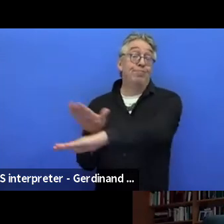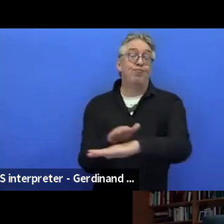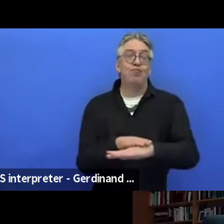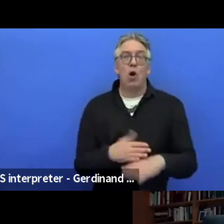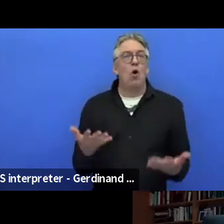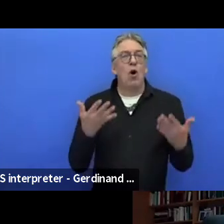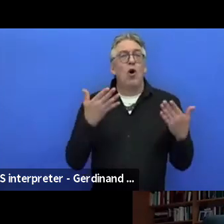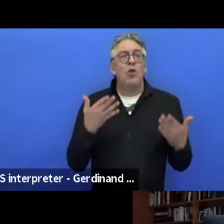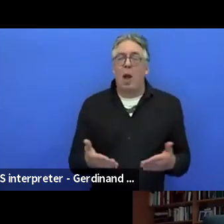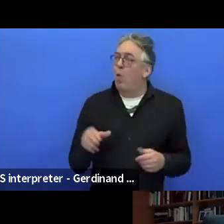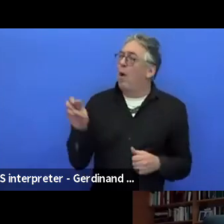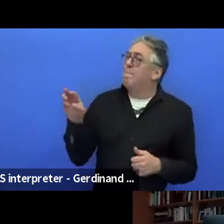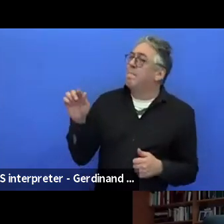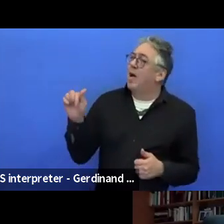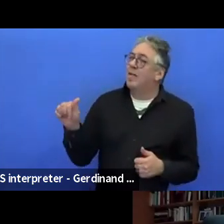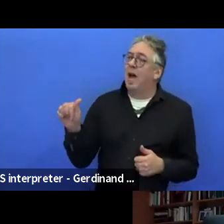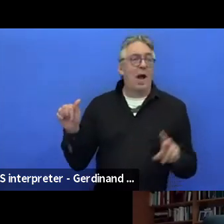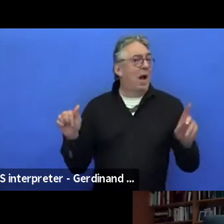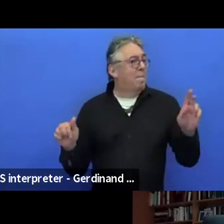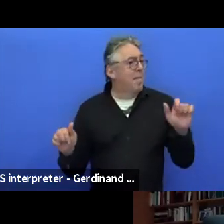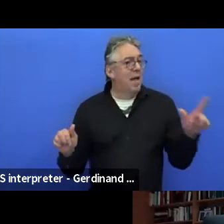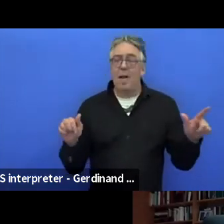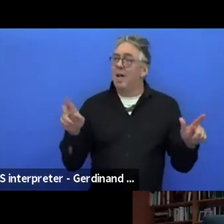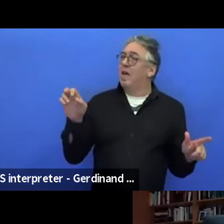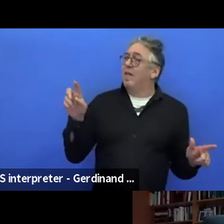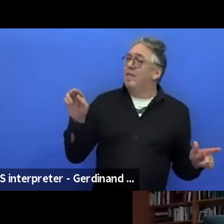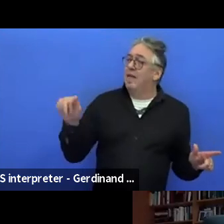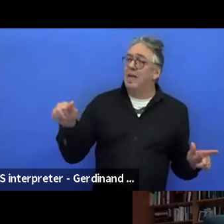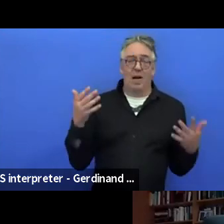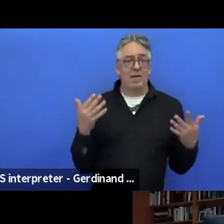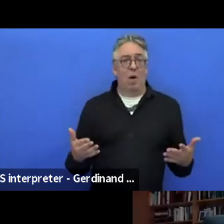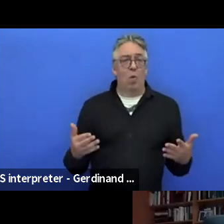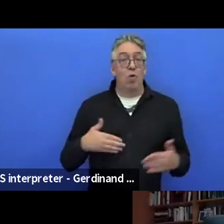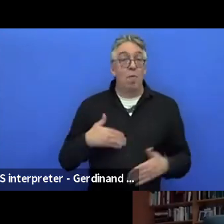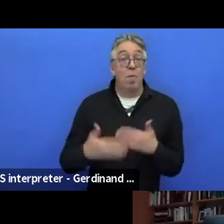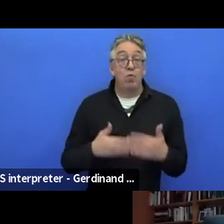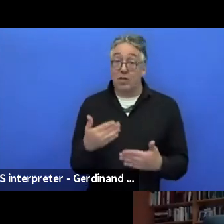Marta, Valentina and Kamil rather than the end, because people are interested to know about.